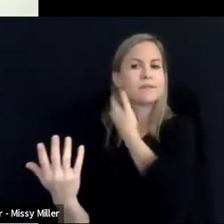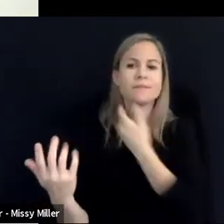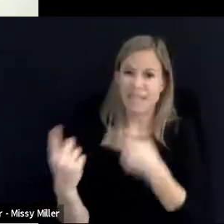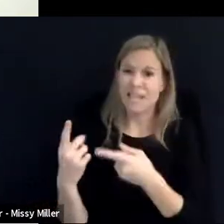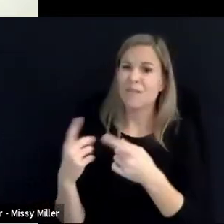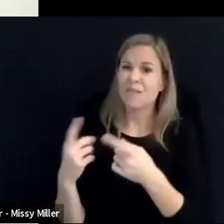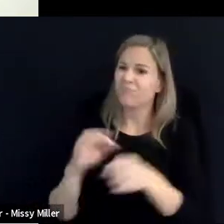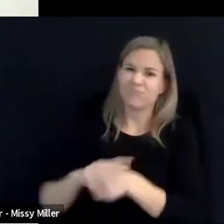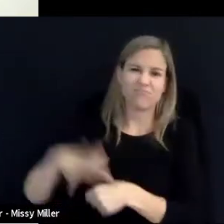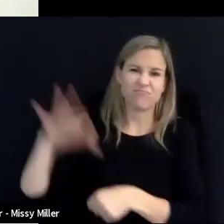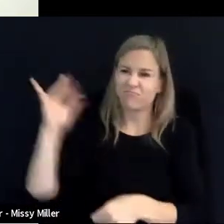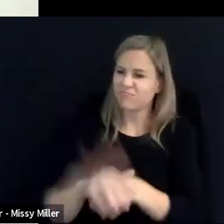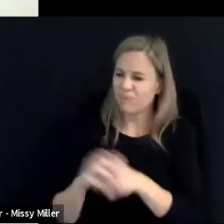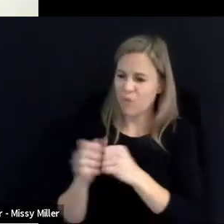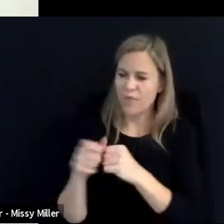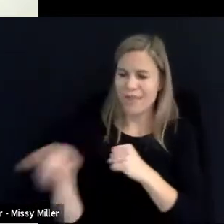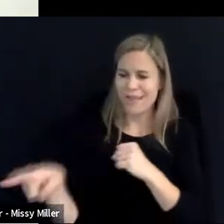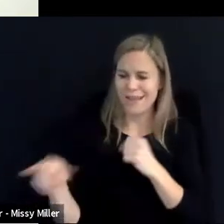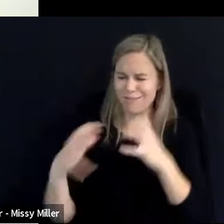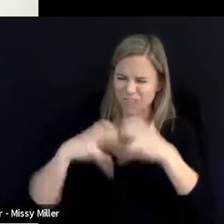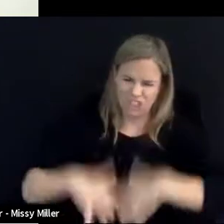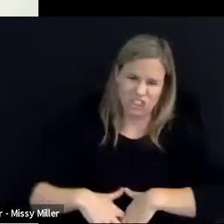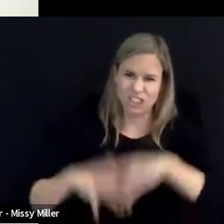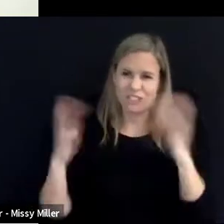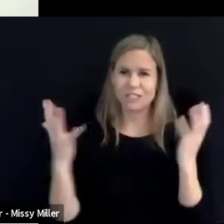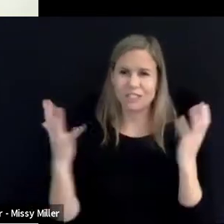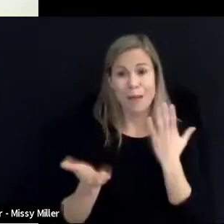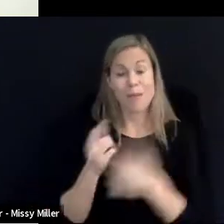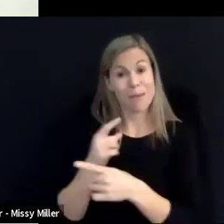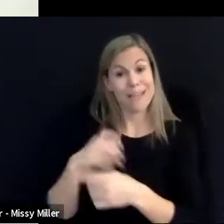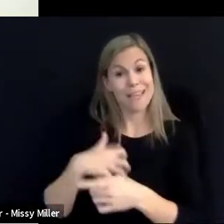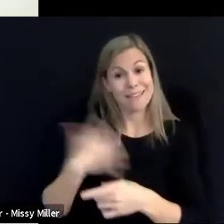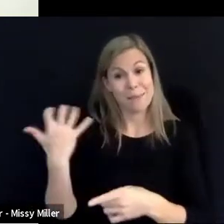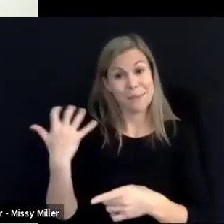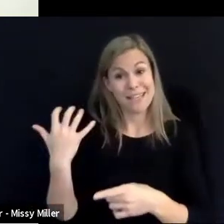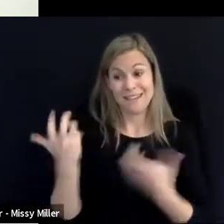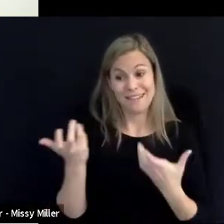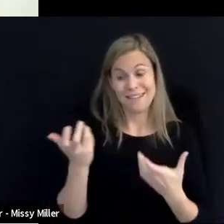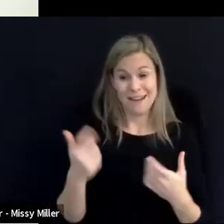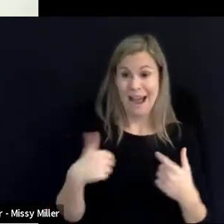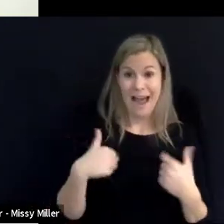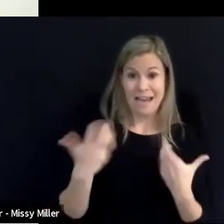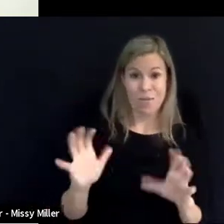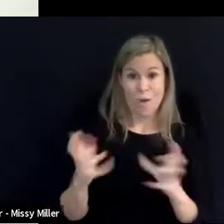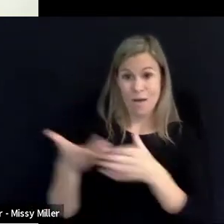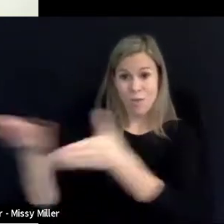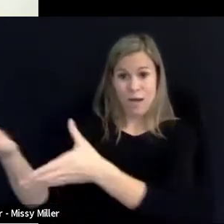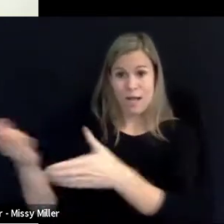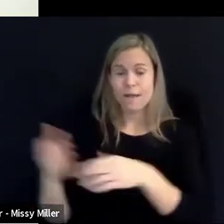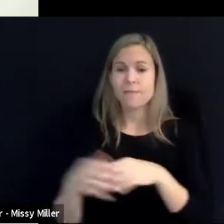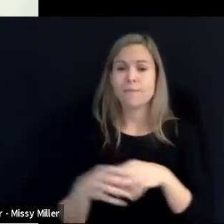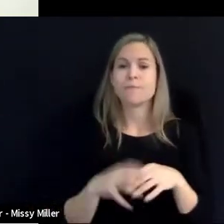I don't know which one it was at the moment, but he'd be very upset. So my wife said to me one day,